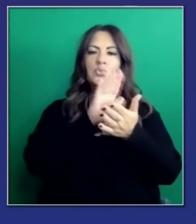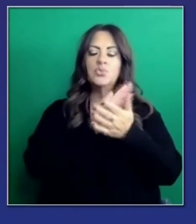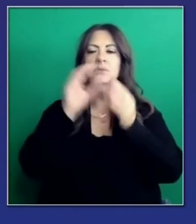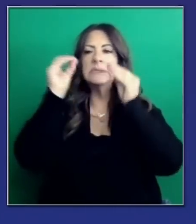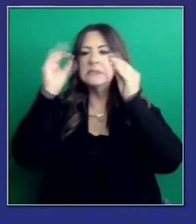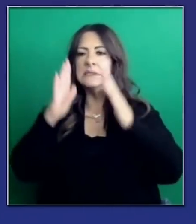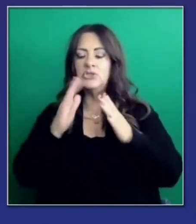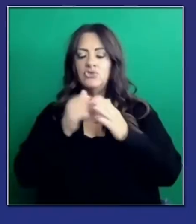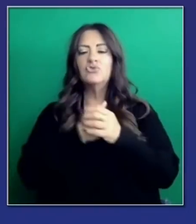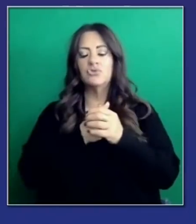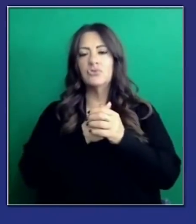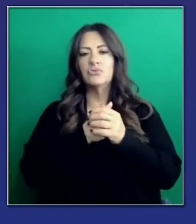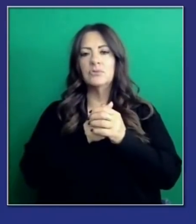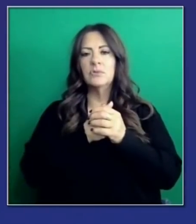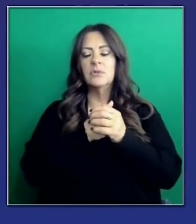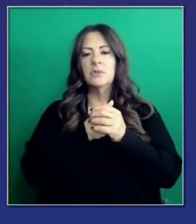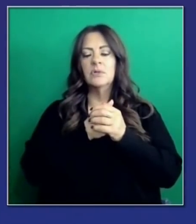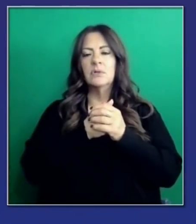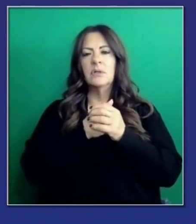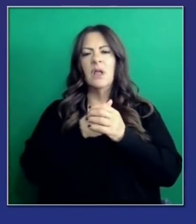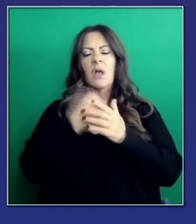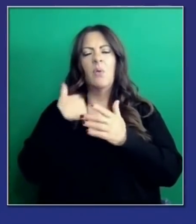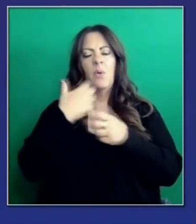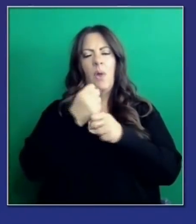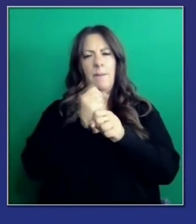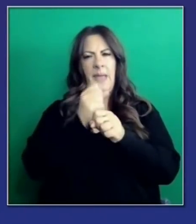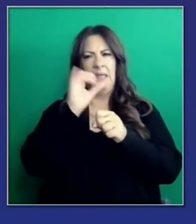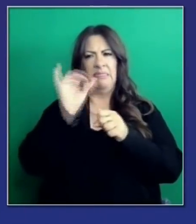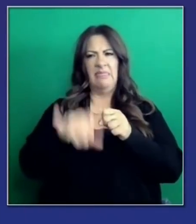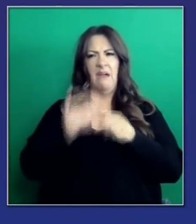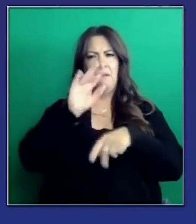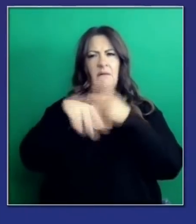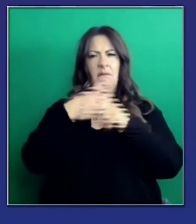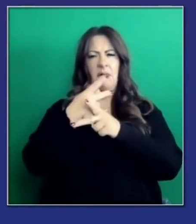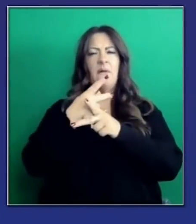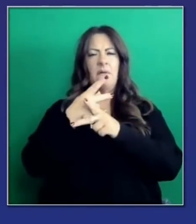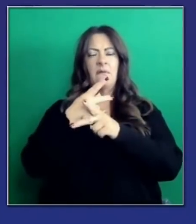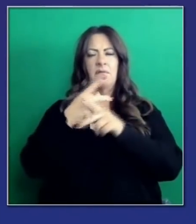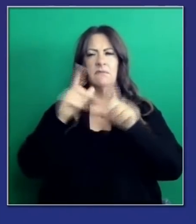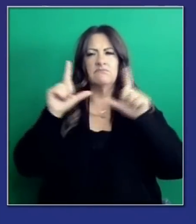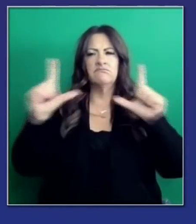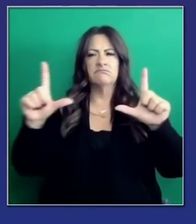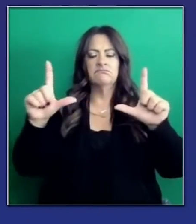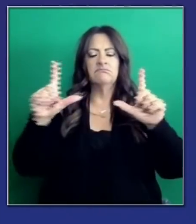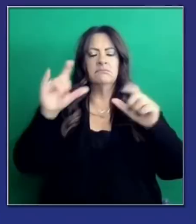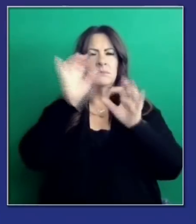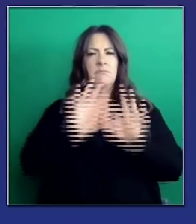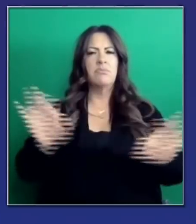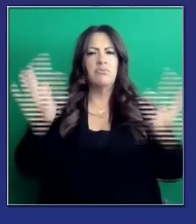STAFF AND TEACHERS. I WANT TO MAKE THIS CLEAR. WE